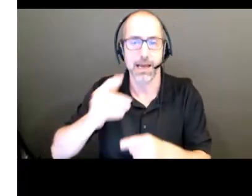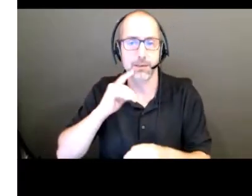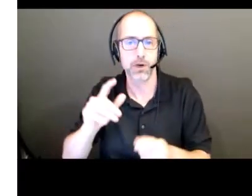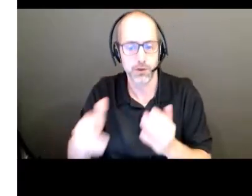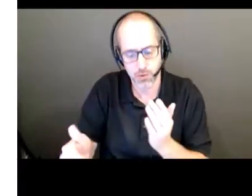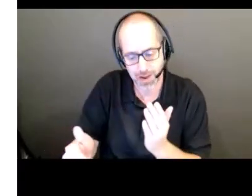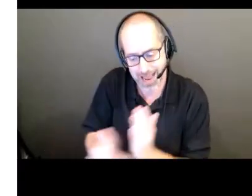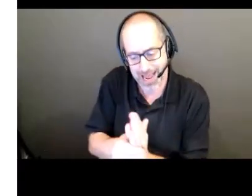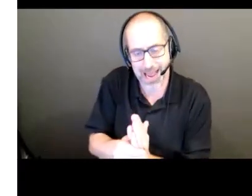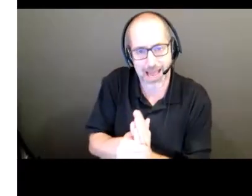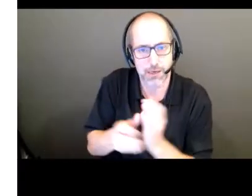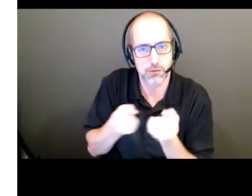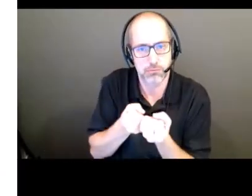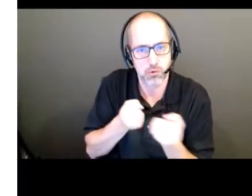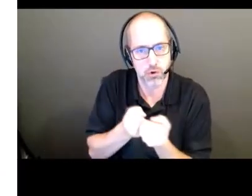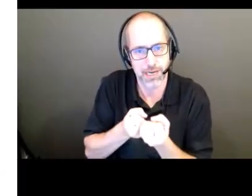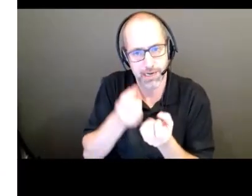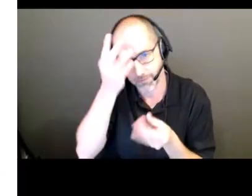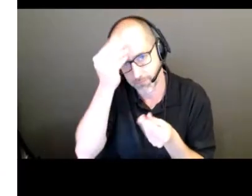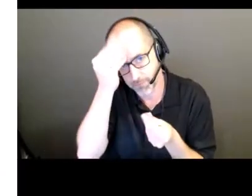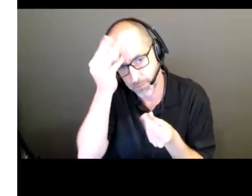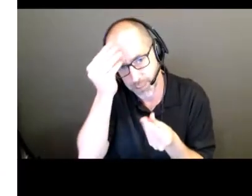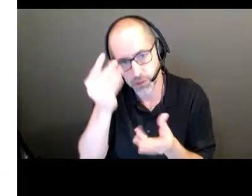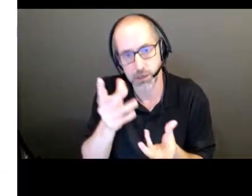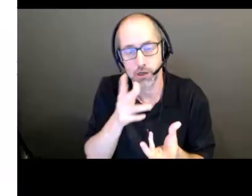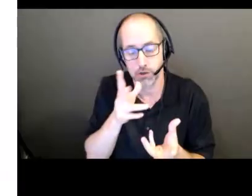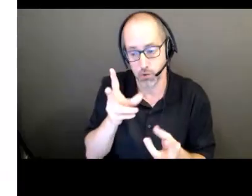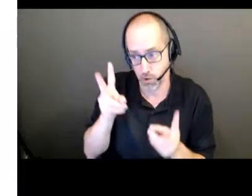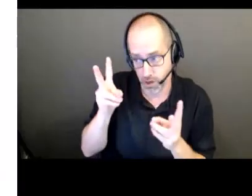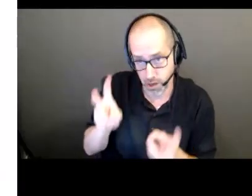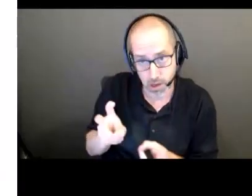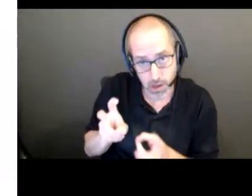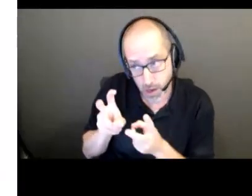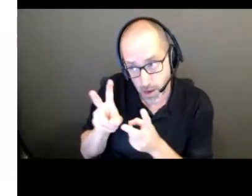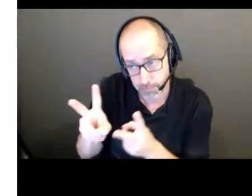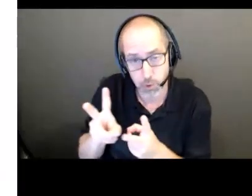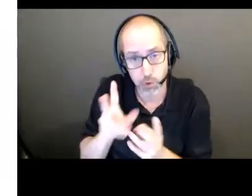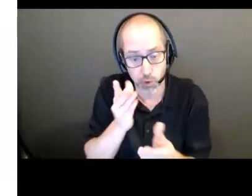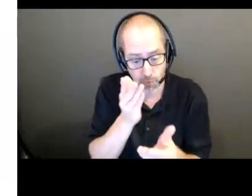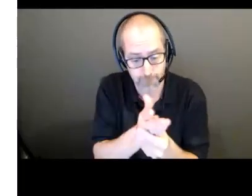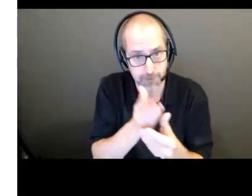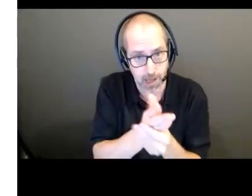Here, you will need to upload your files directly to the system